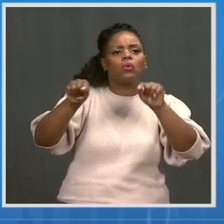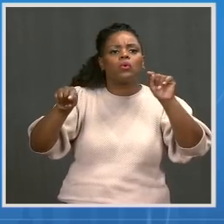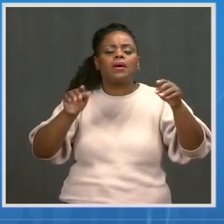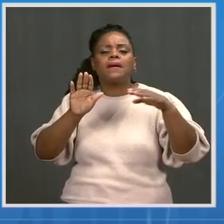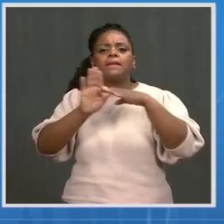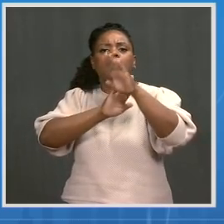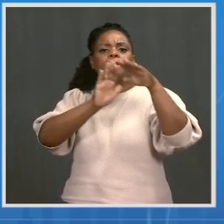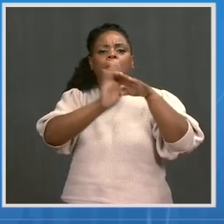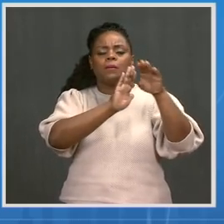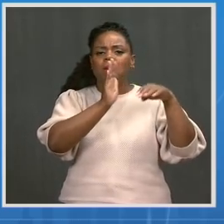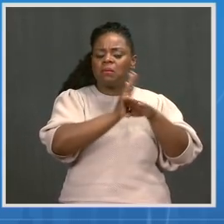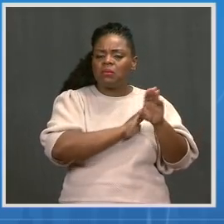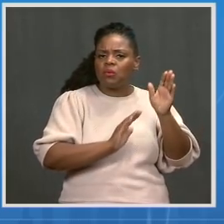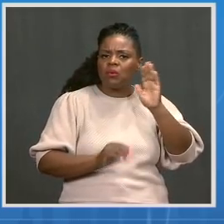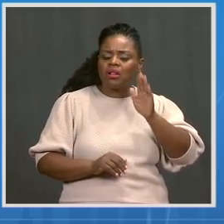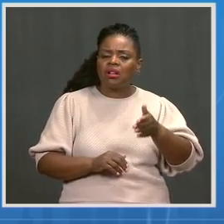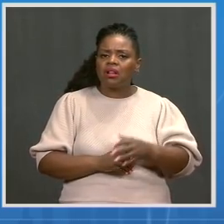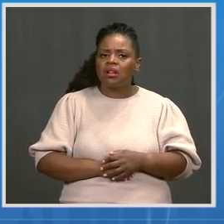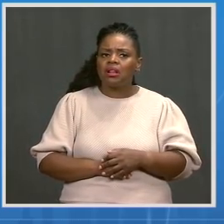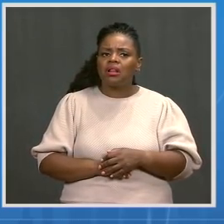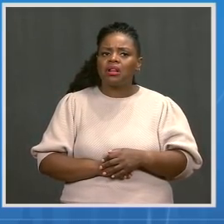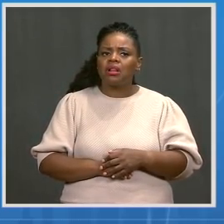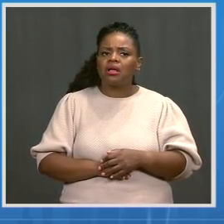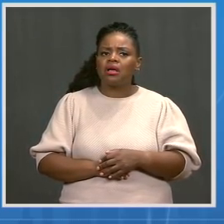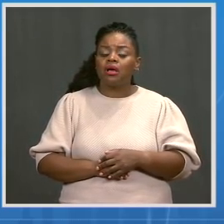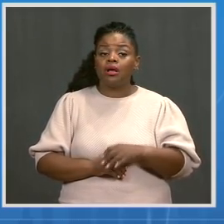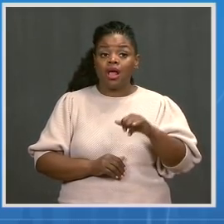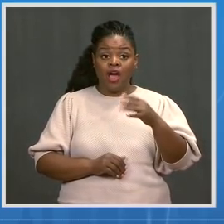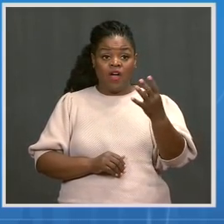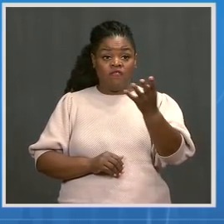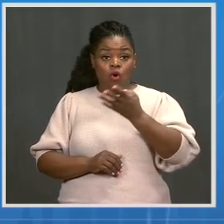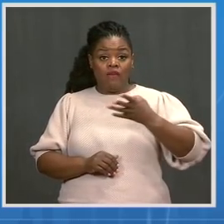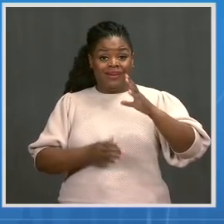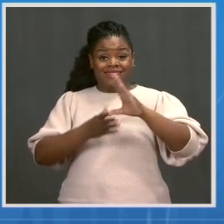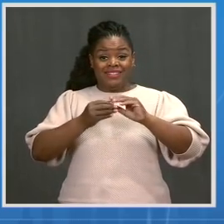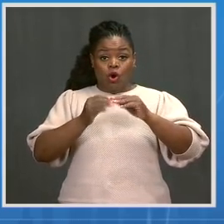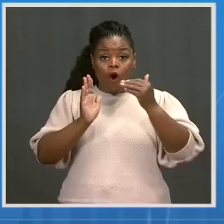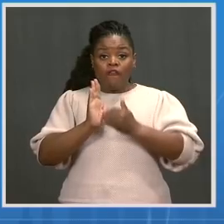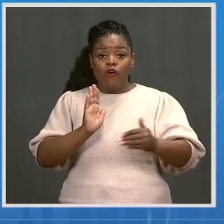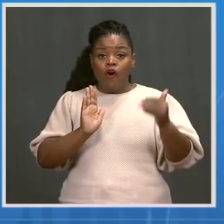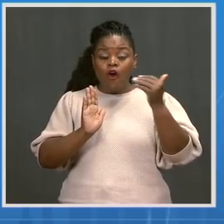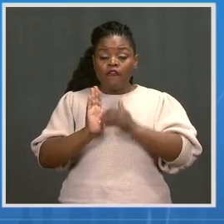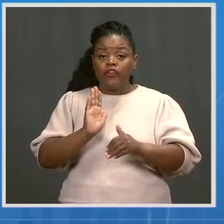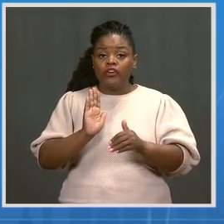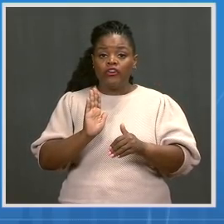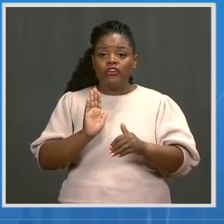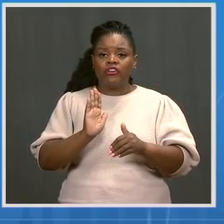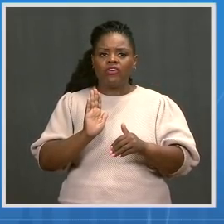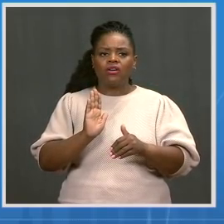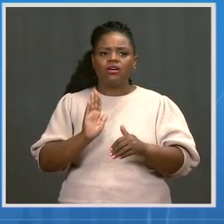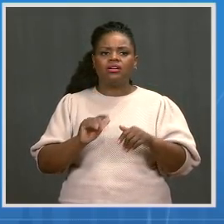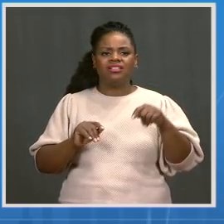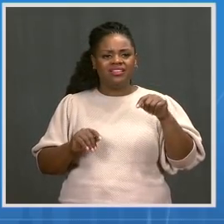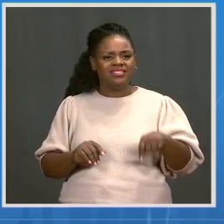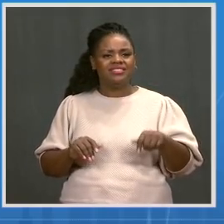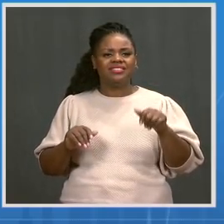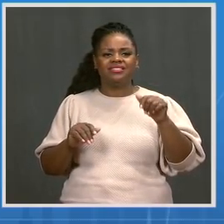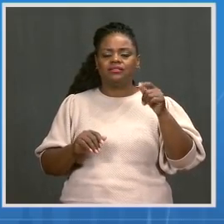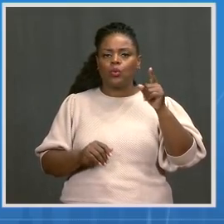what all four of us have said: All of that is totally and completely avoidable by getting vaccinated.